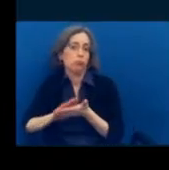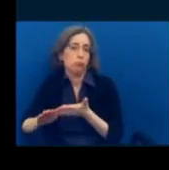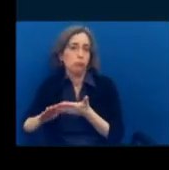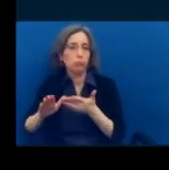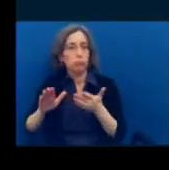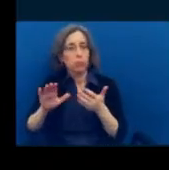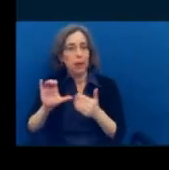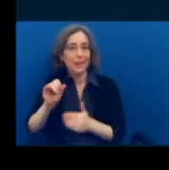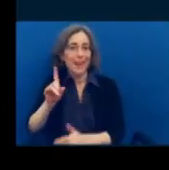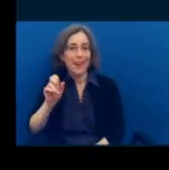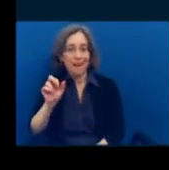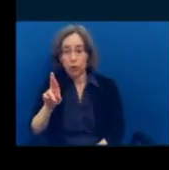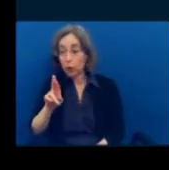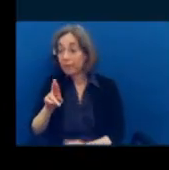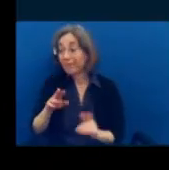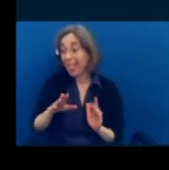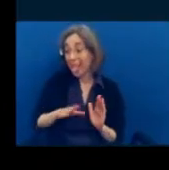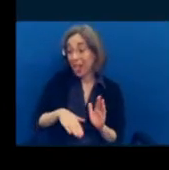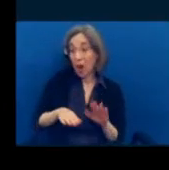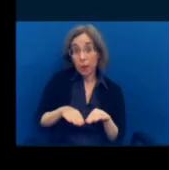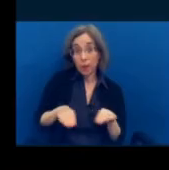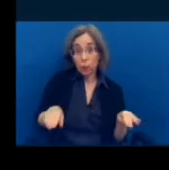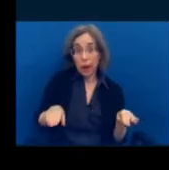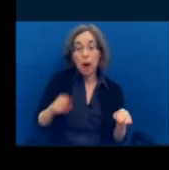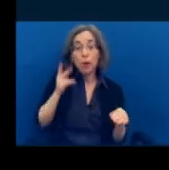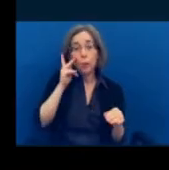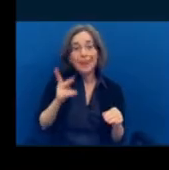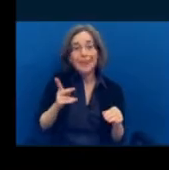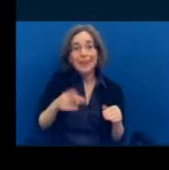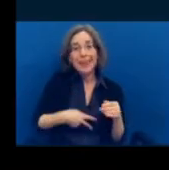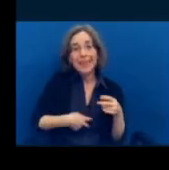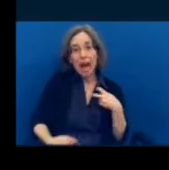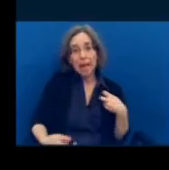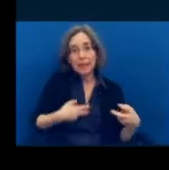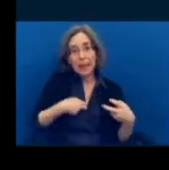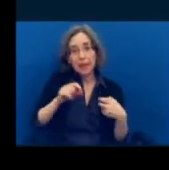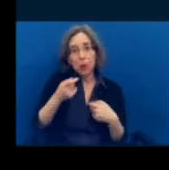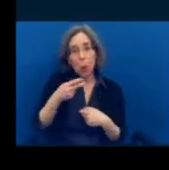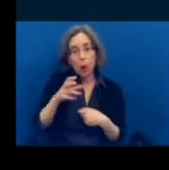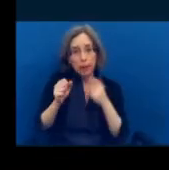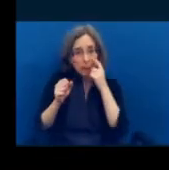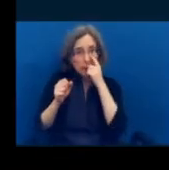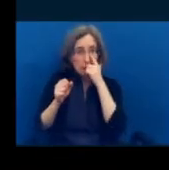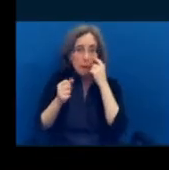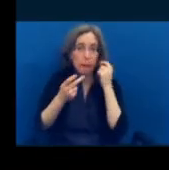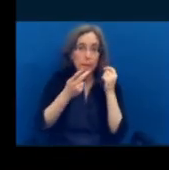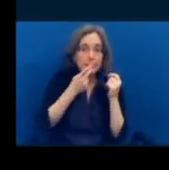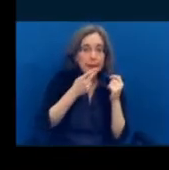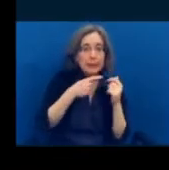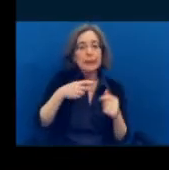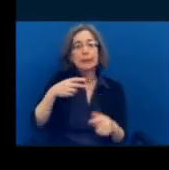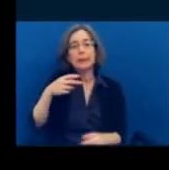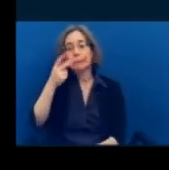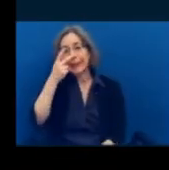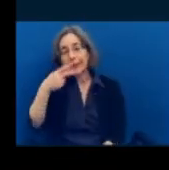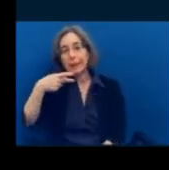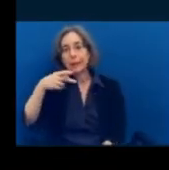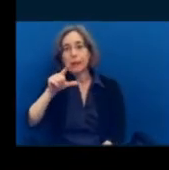DISSECTED GENITAL ORGANS AND FETUSES, PLACENTAS AND OCCASIONALLY A FLOATING EMBRYONIC [INDISCERNIBLE] IN A LITTLE GLASS.